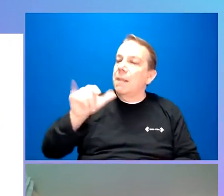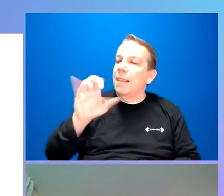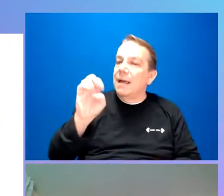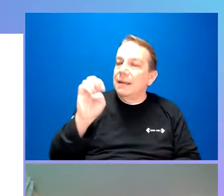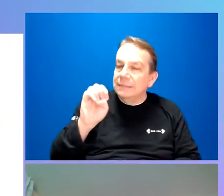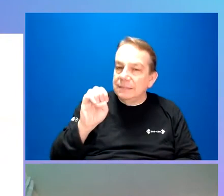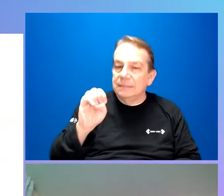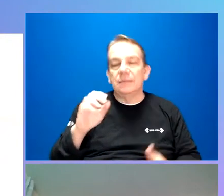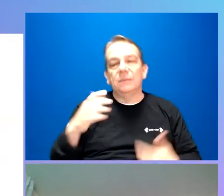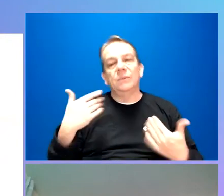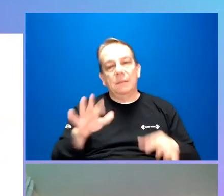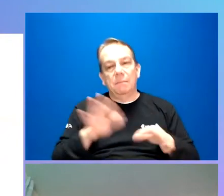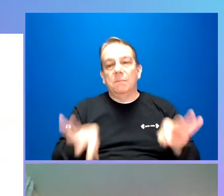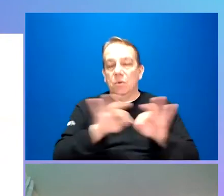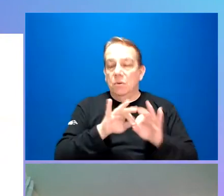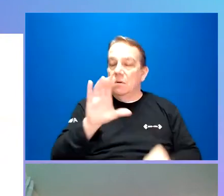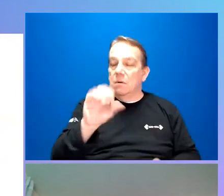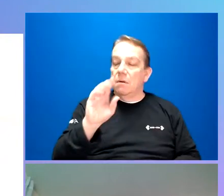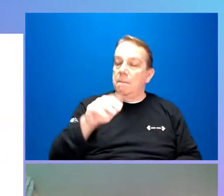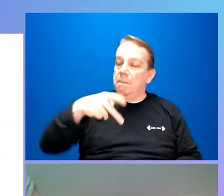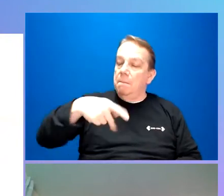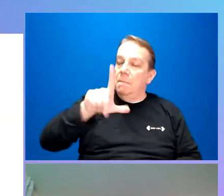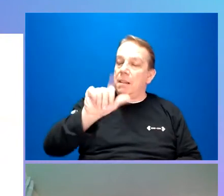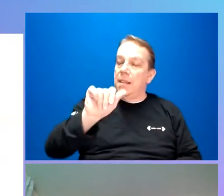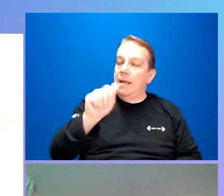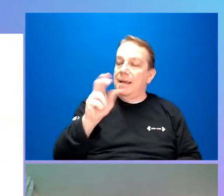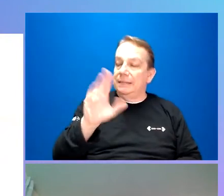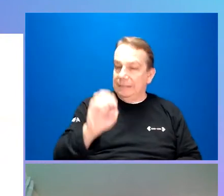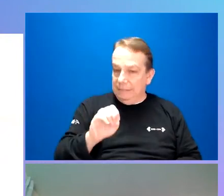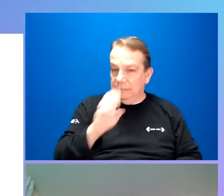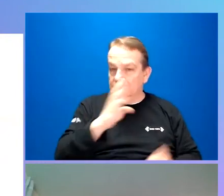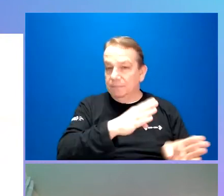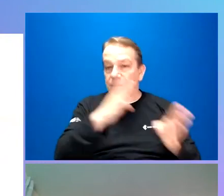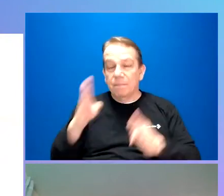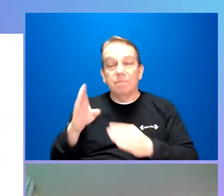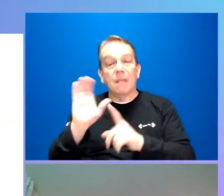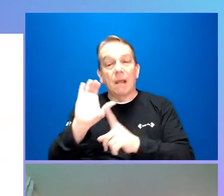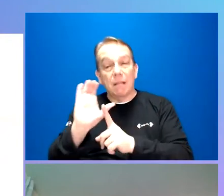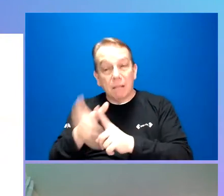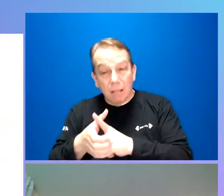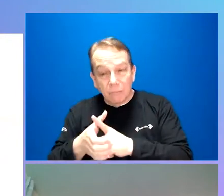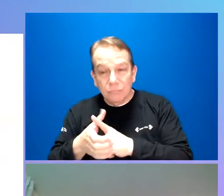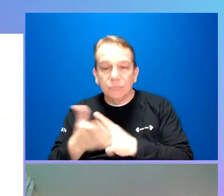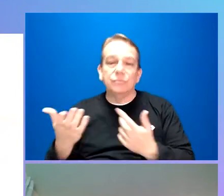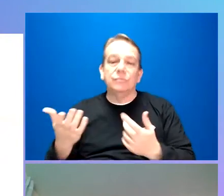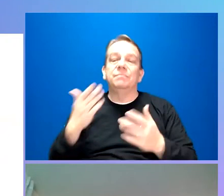another. And then education and awareness is the third pillar.